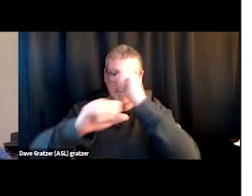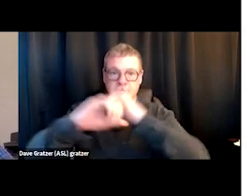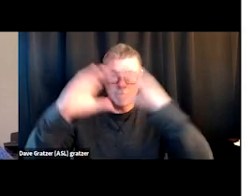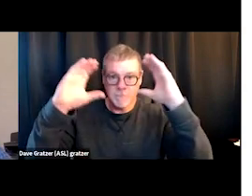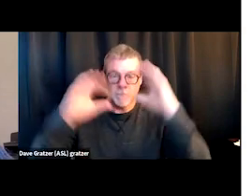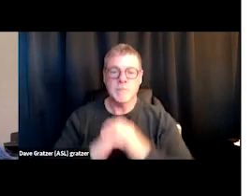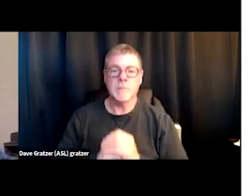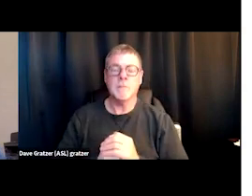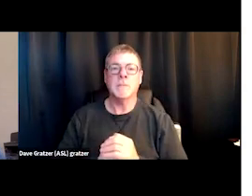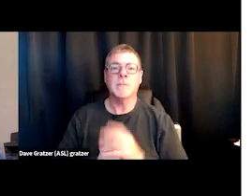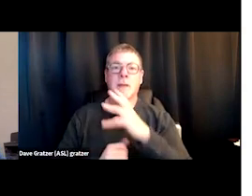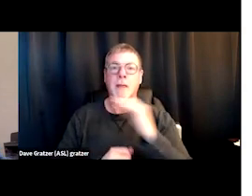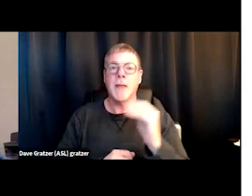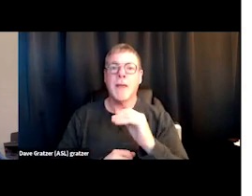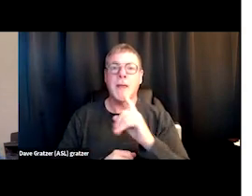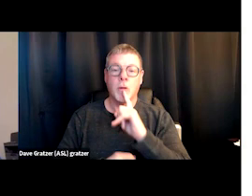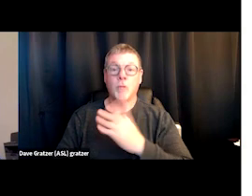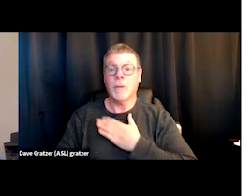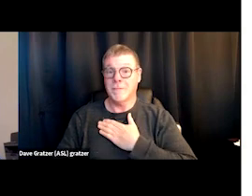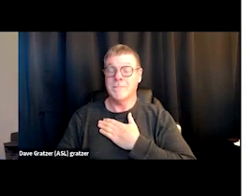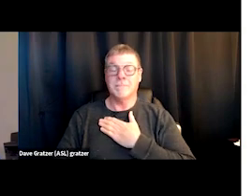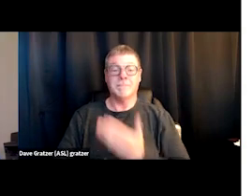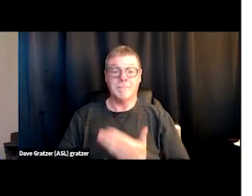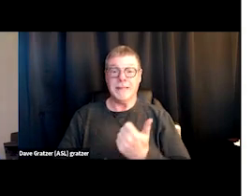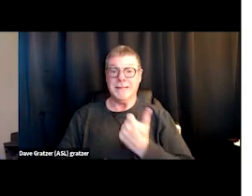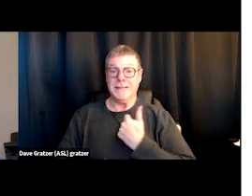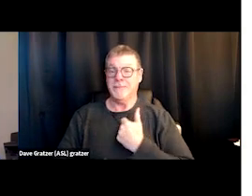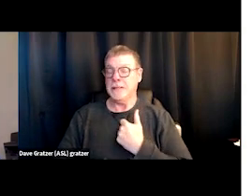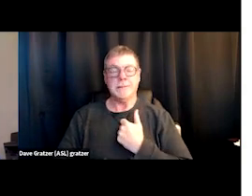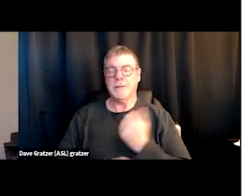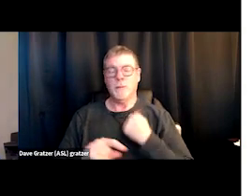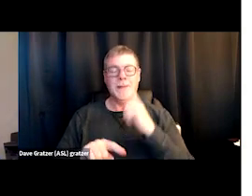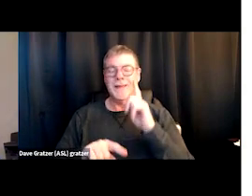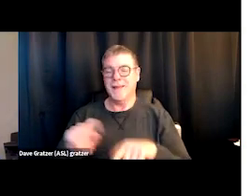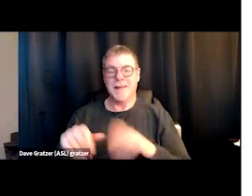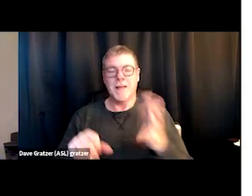and really admitting to ourselves that we can't be all things to all people